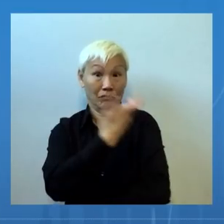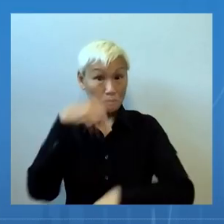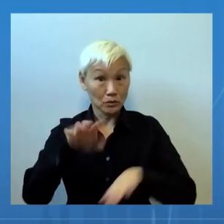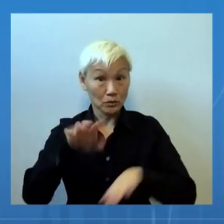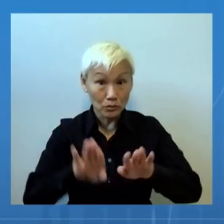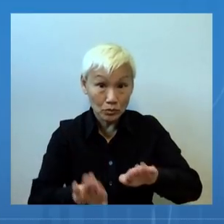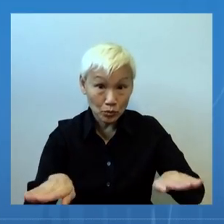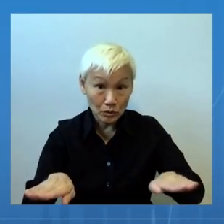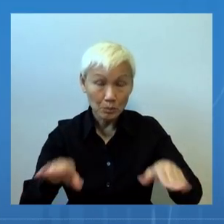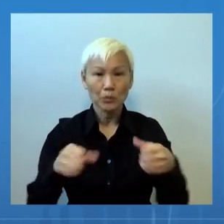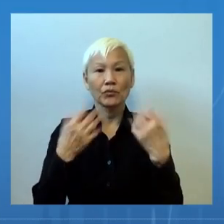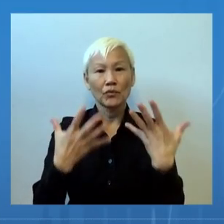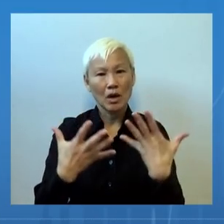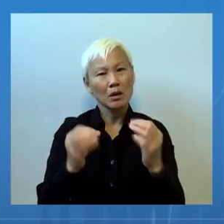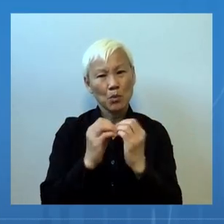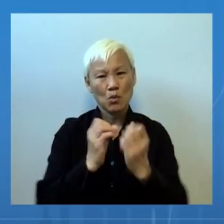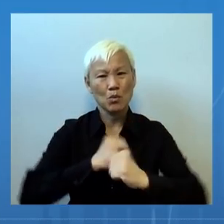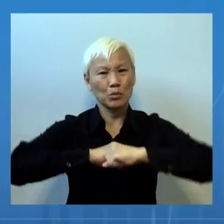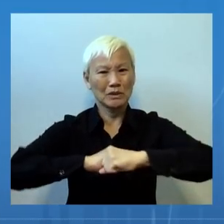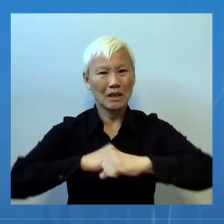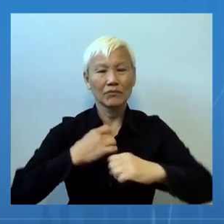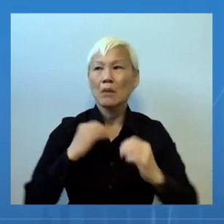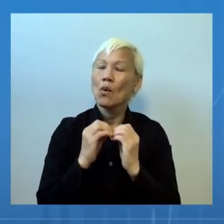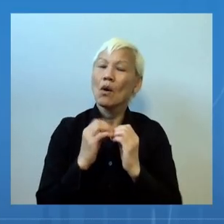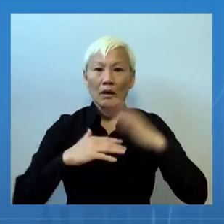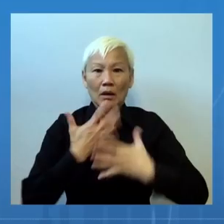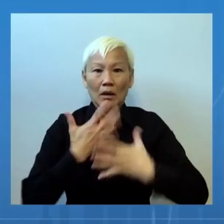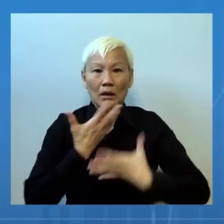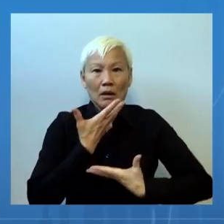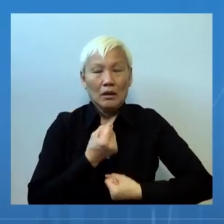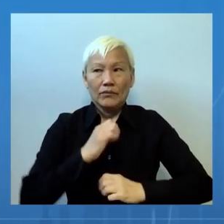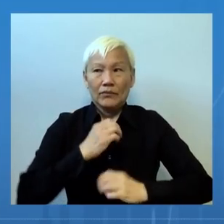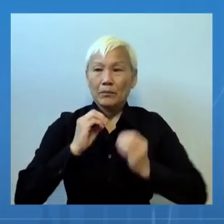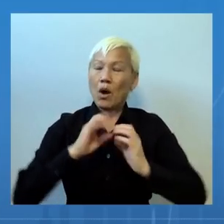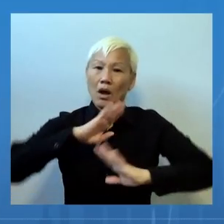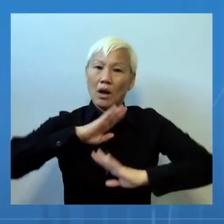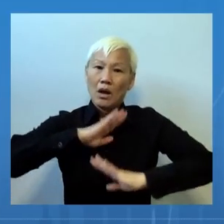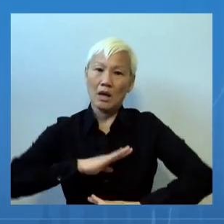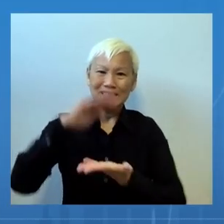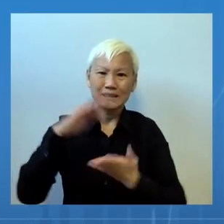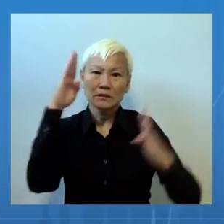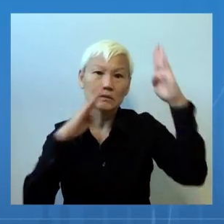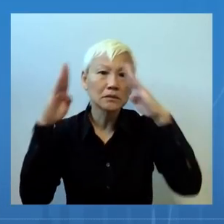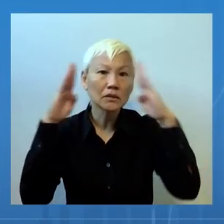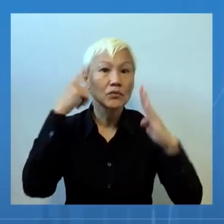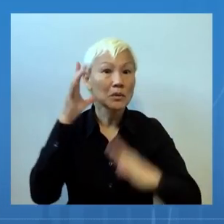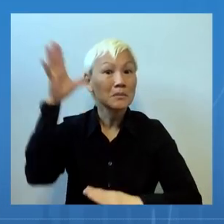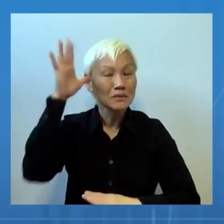with every dose administered. Parents should feel comforted not just that their children will be protected